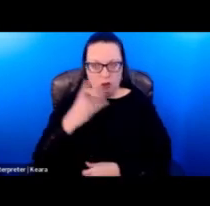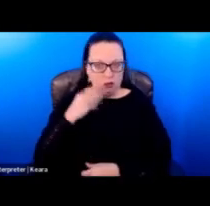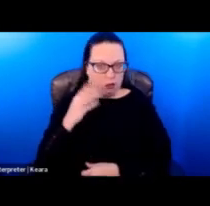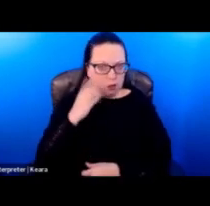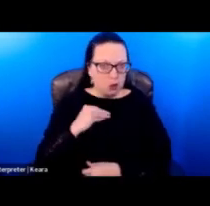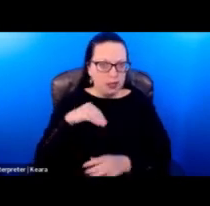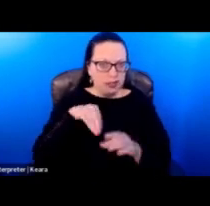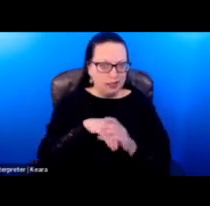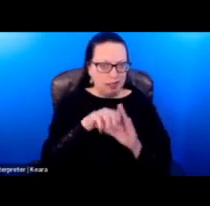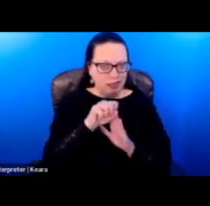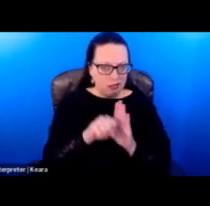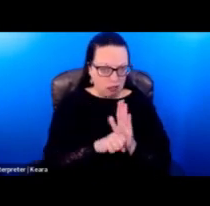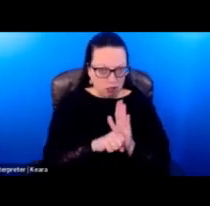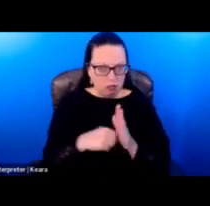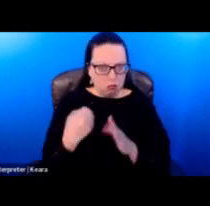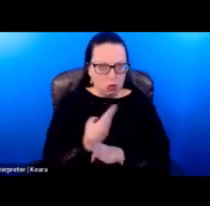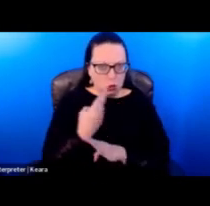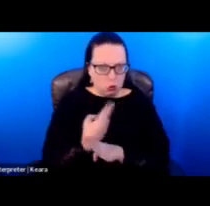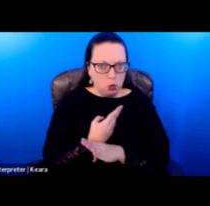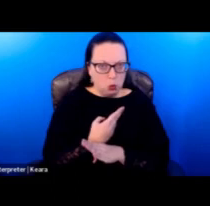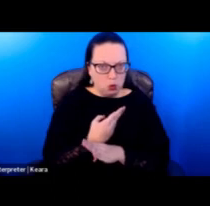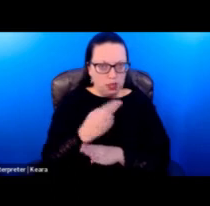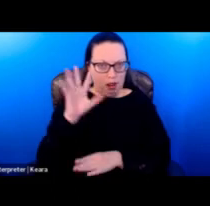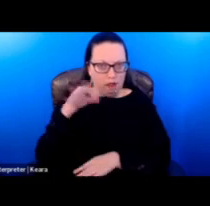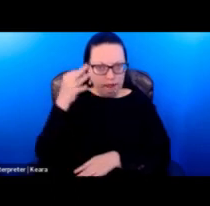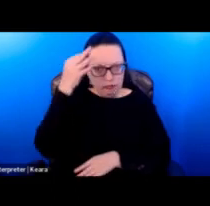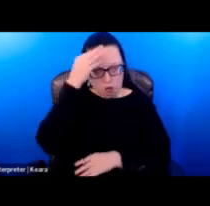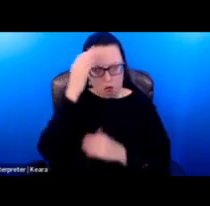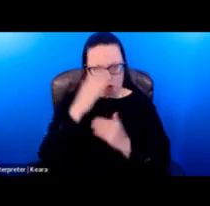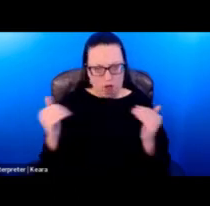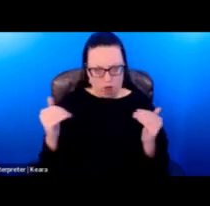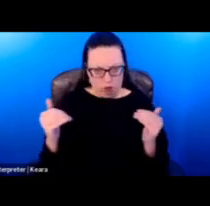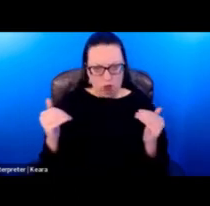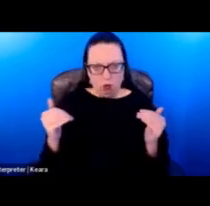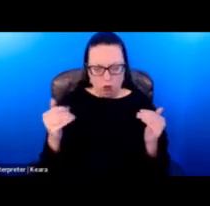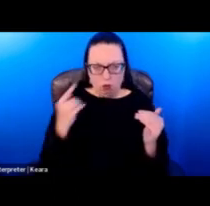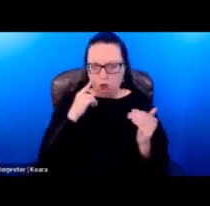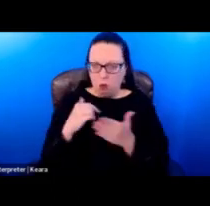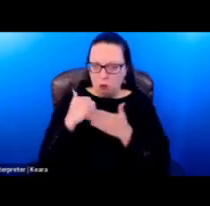be utilized at a federal level to be able to focus on